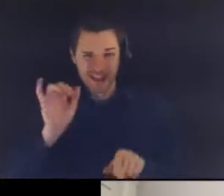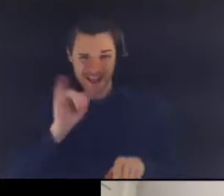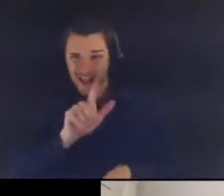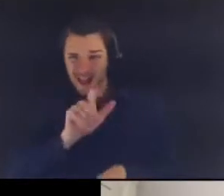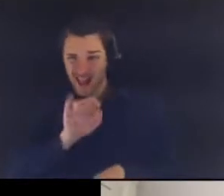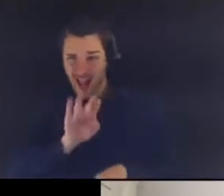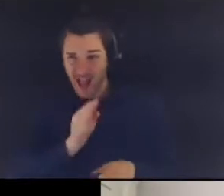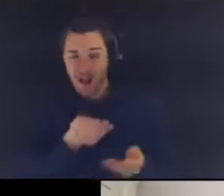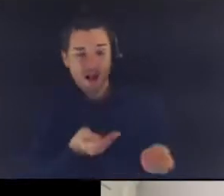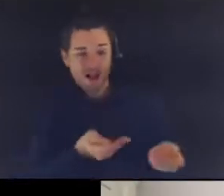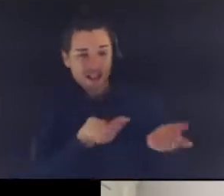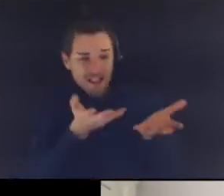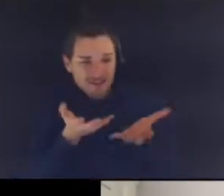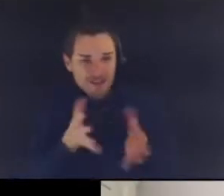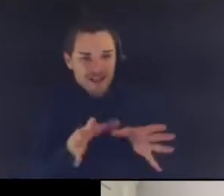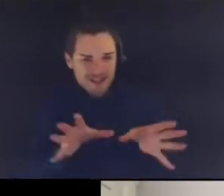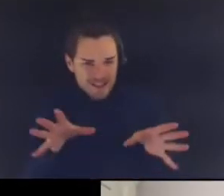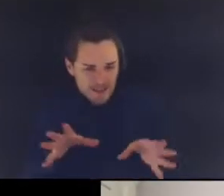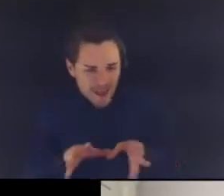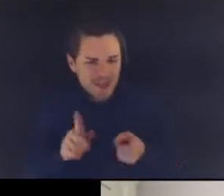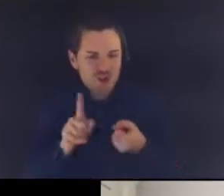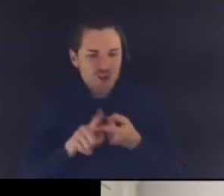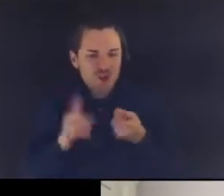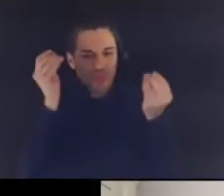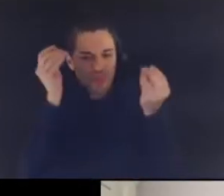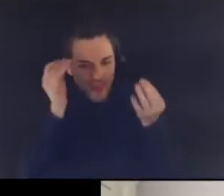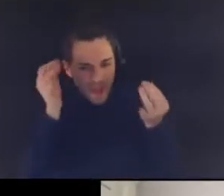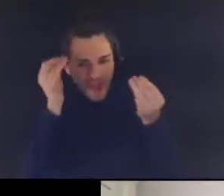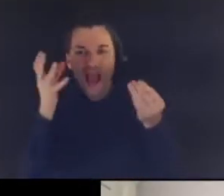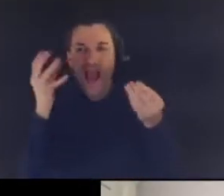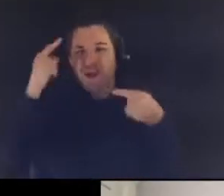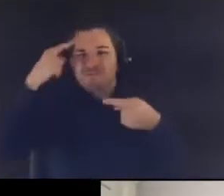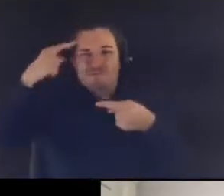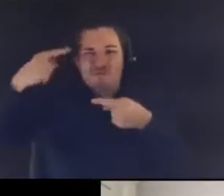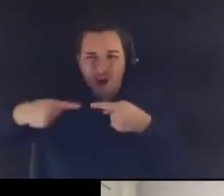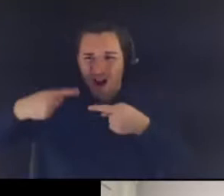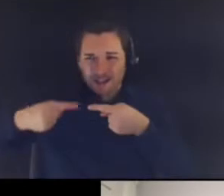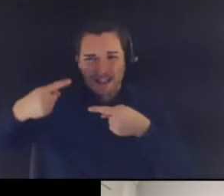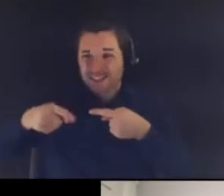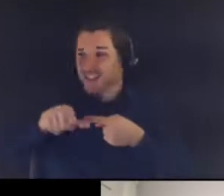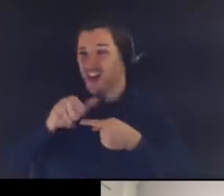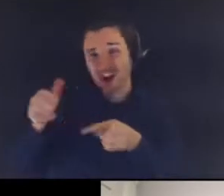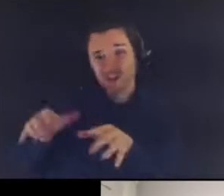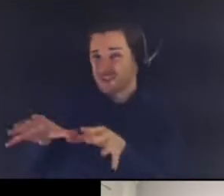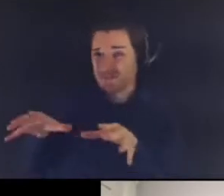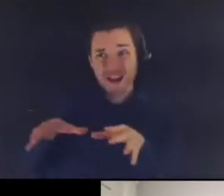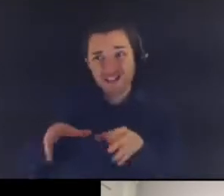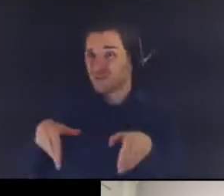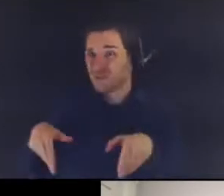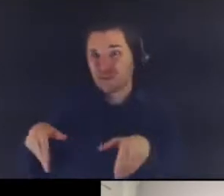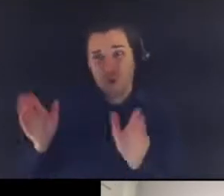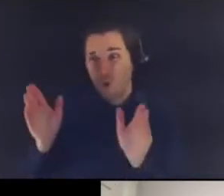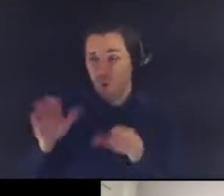and process that some other spaces do not and that is why I chose science. Because there